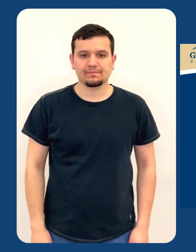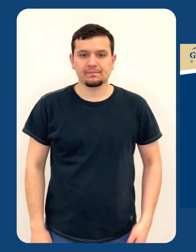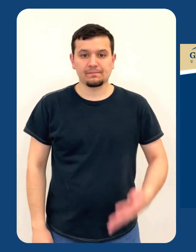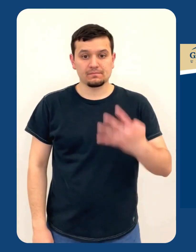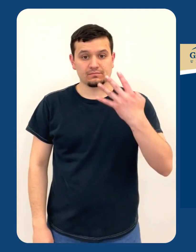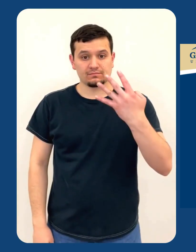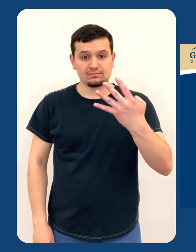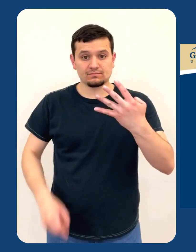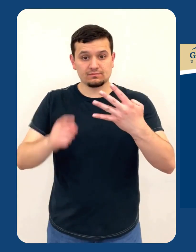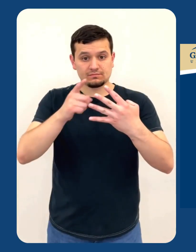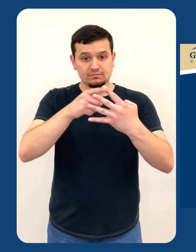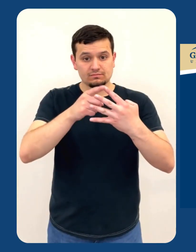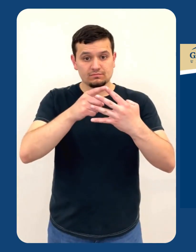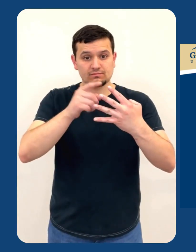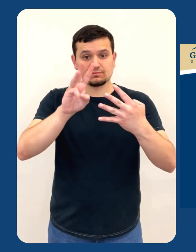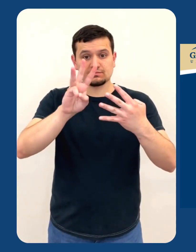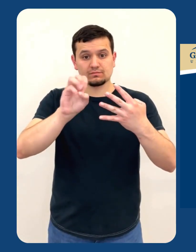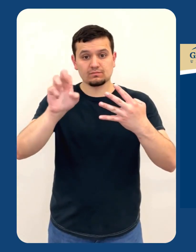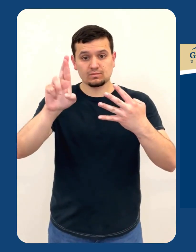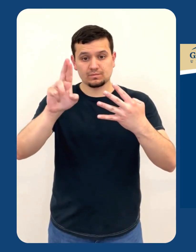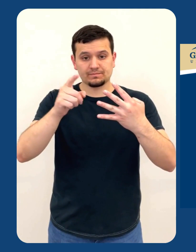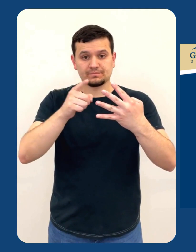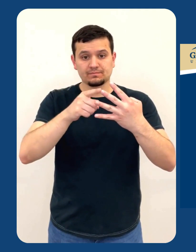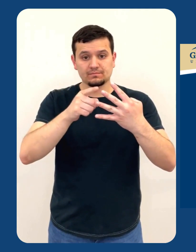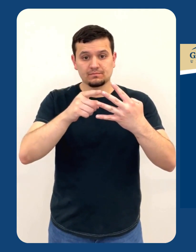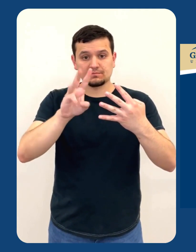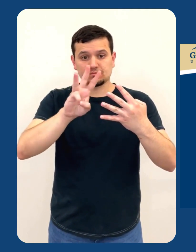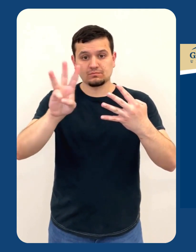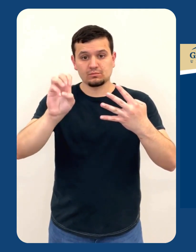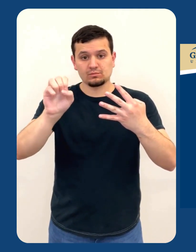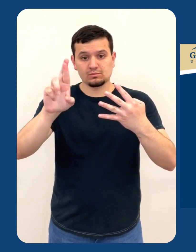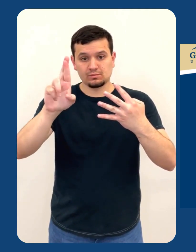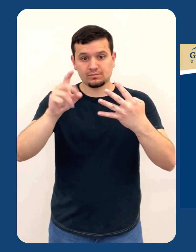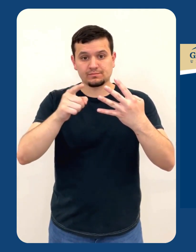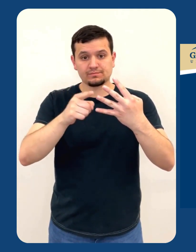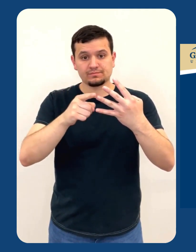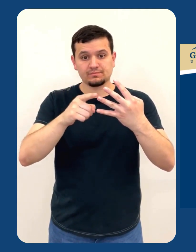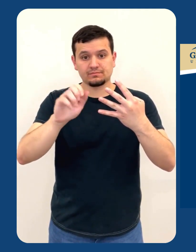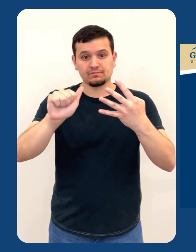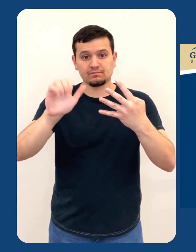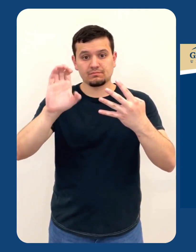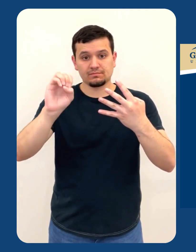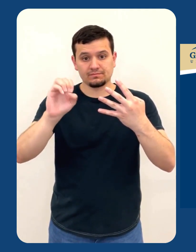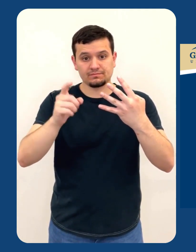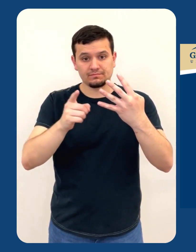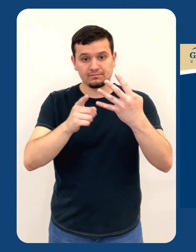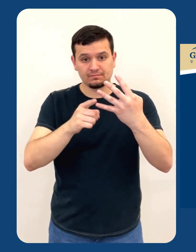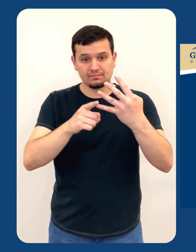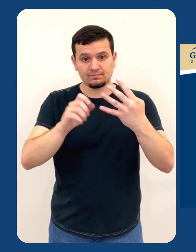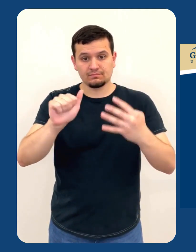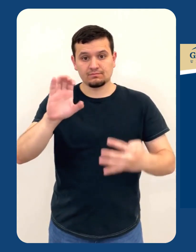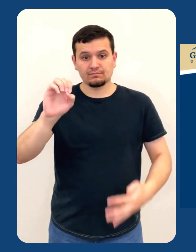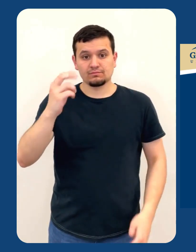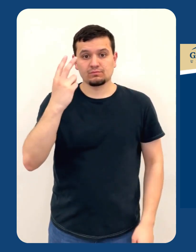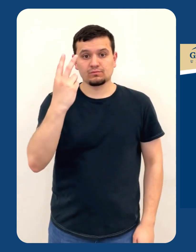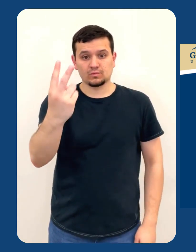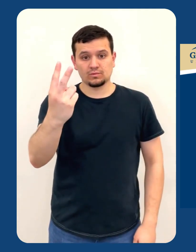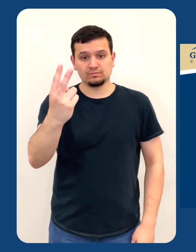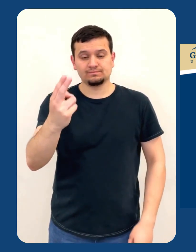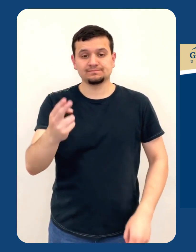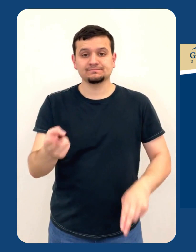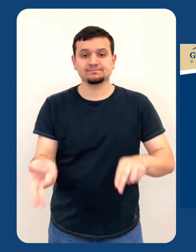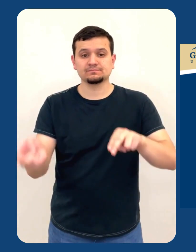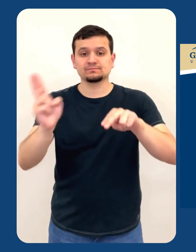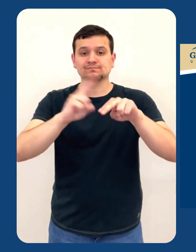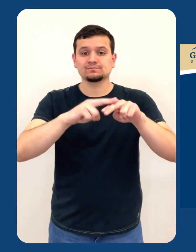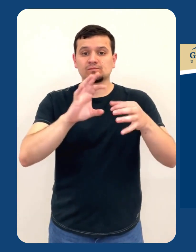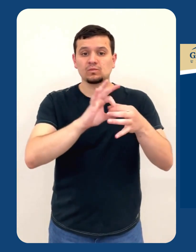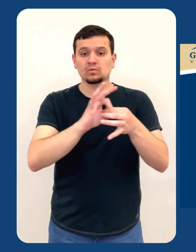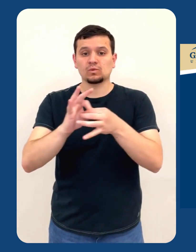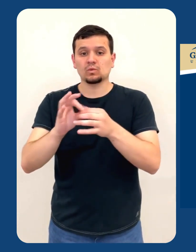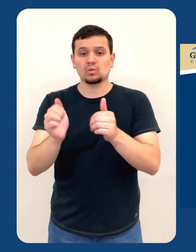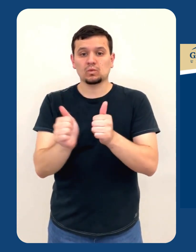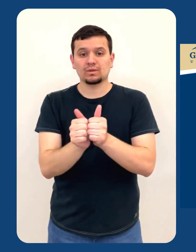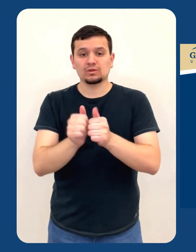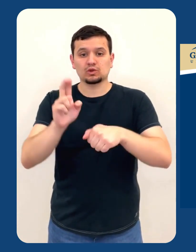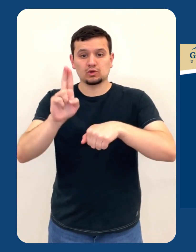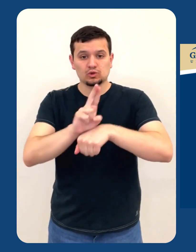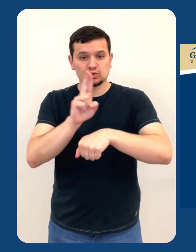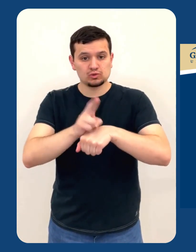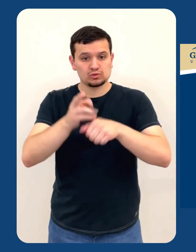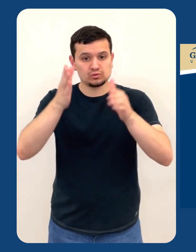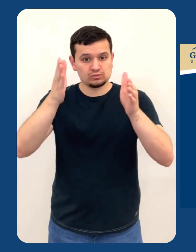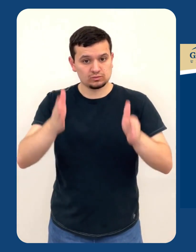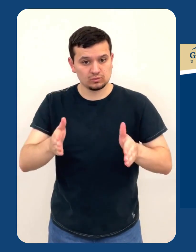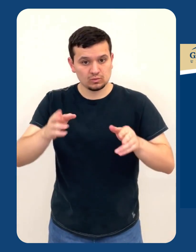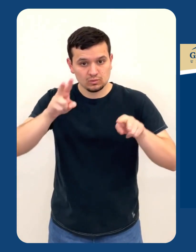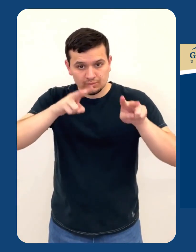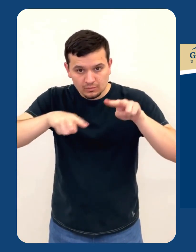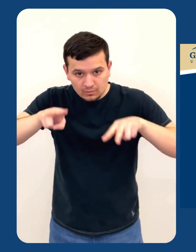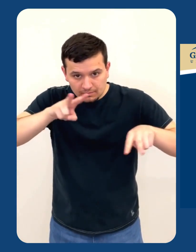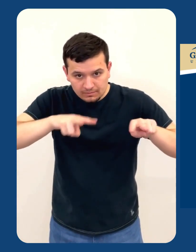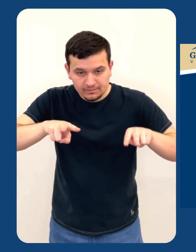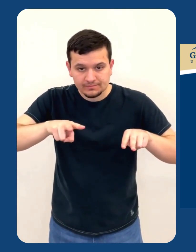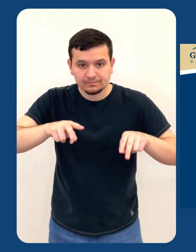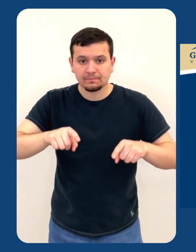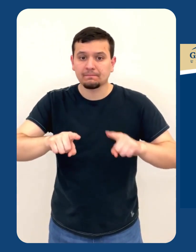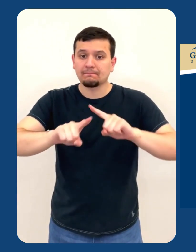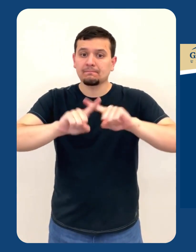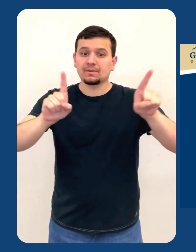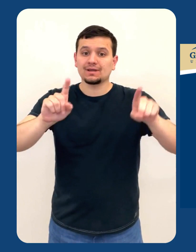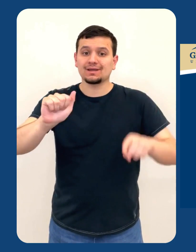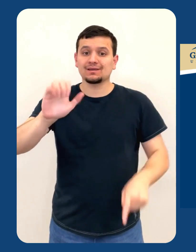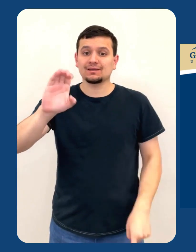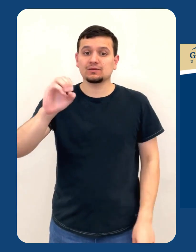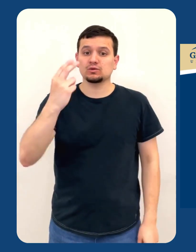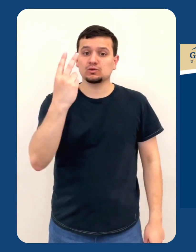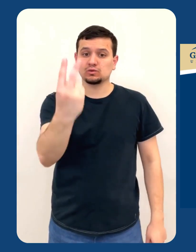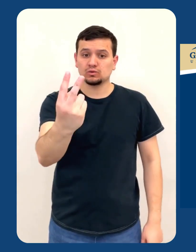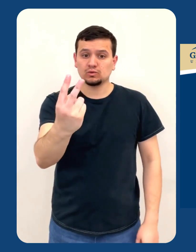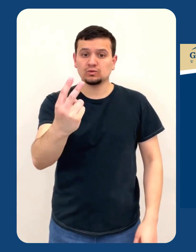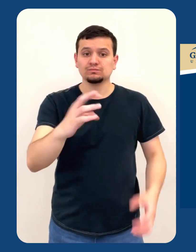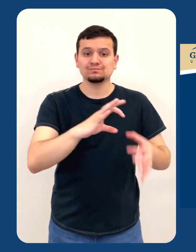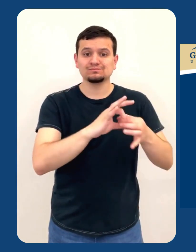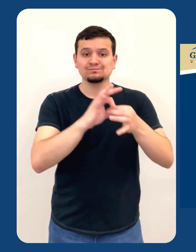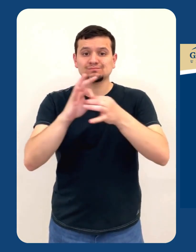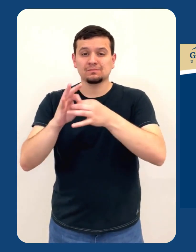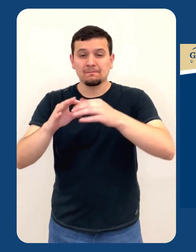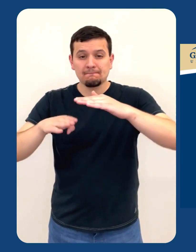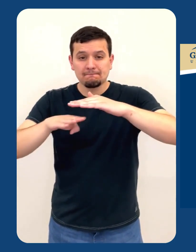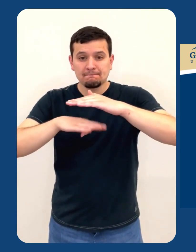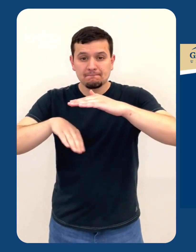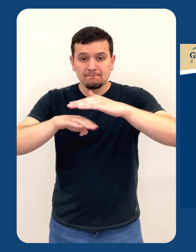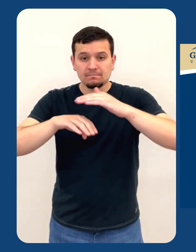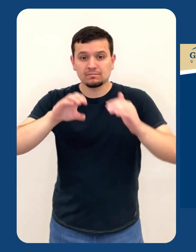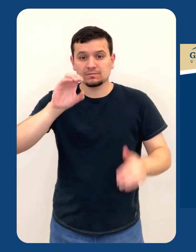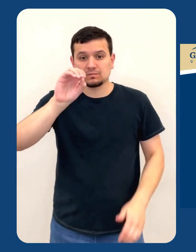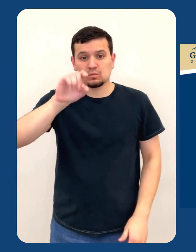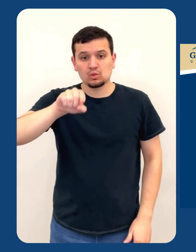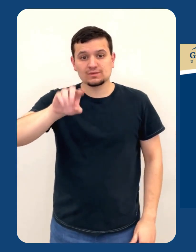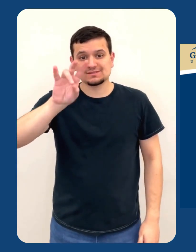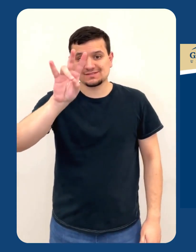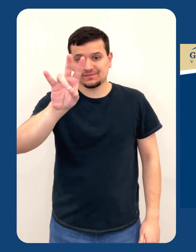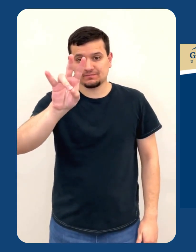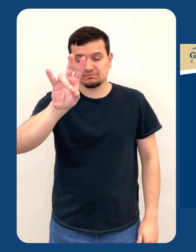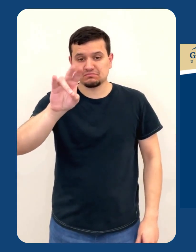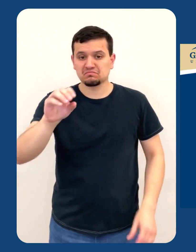WER, WWER, ACE and ACE2 were increasingly correlated with user ratings. But even ACE2 correlations were below 0.7.